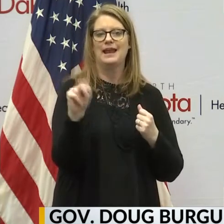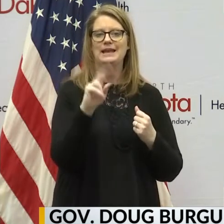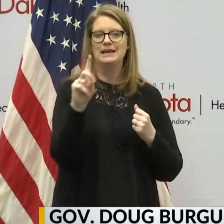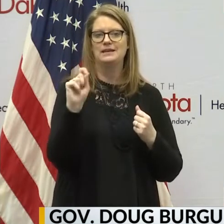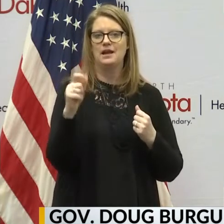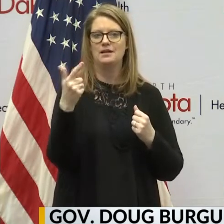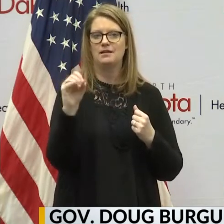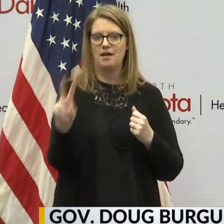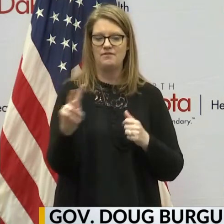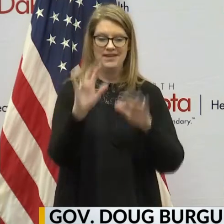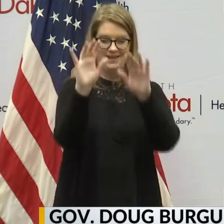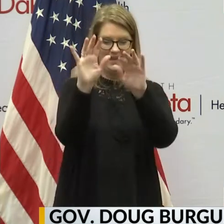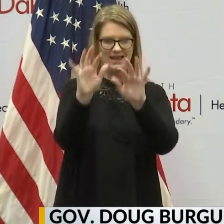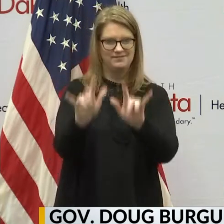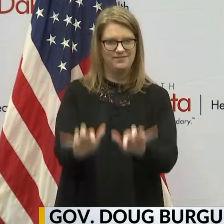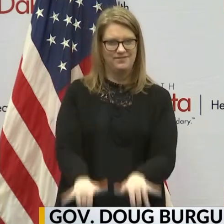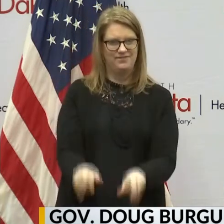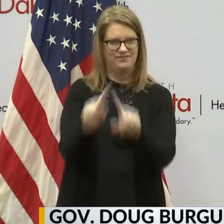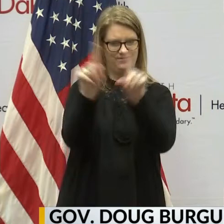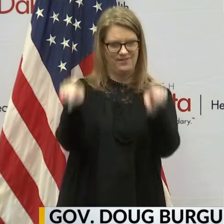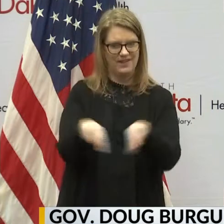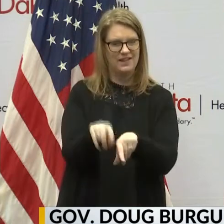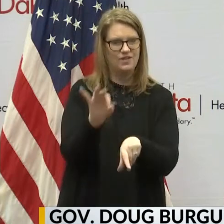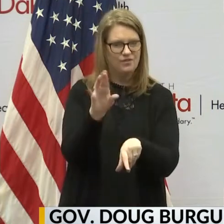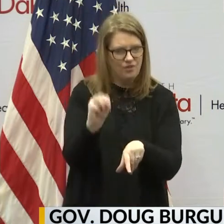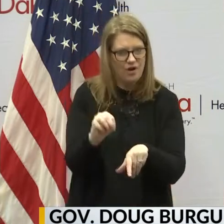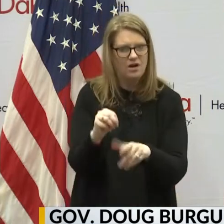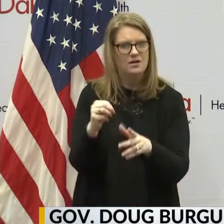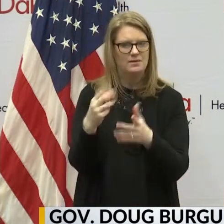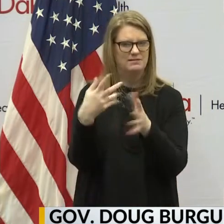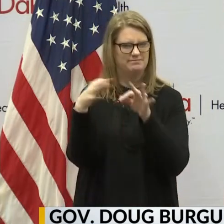IN NORTH DAKOTA. GO ON AND FILL OUT THE TRAVEL